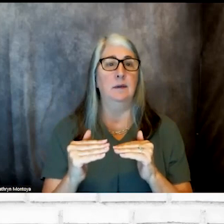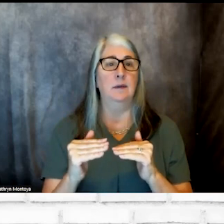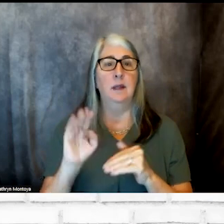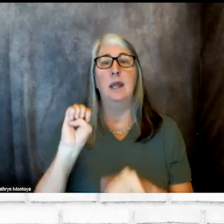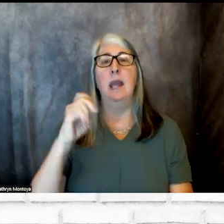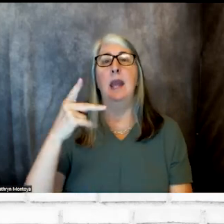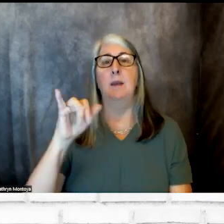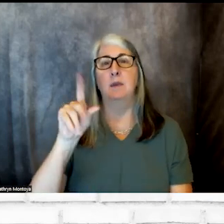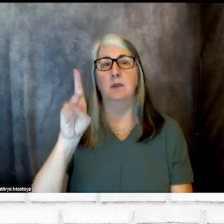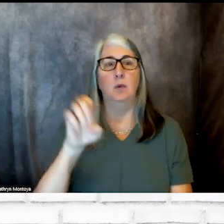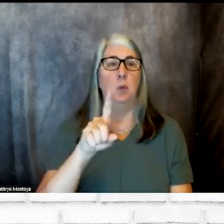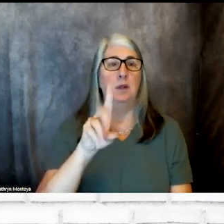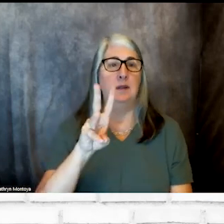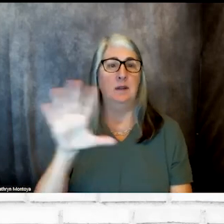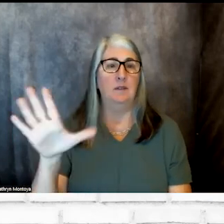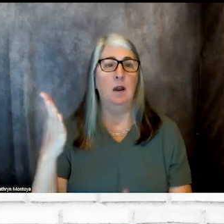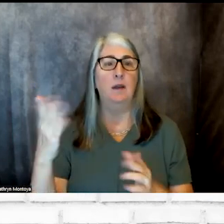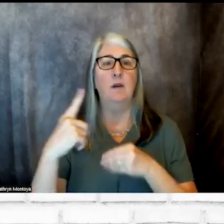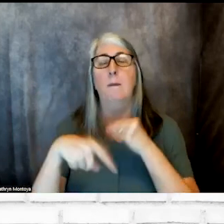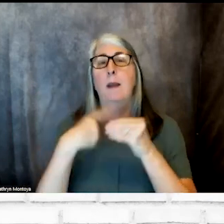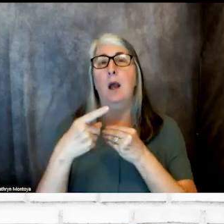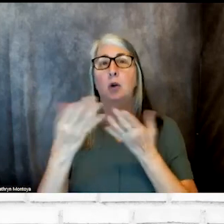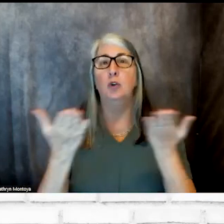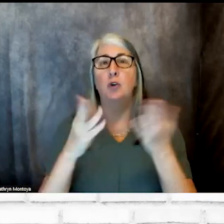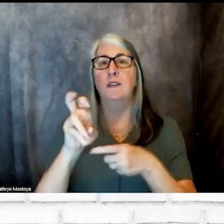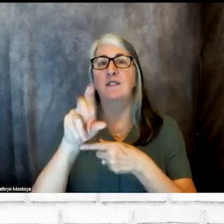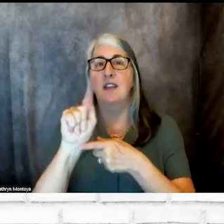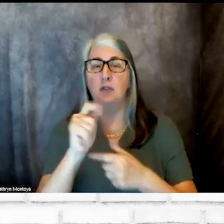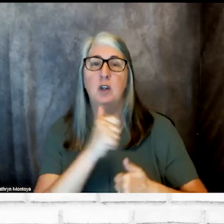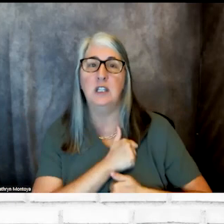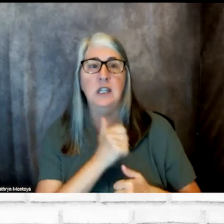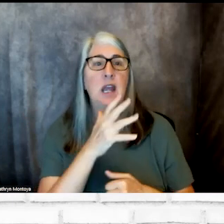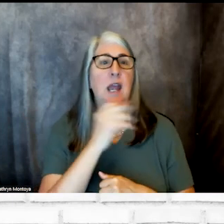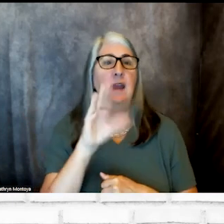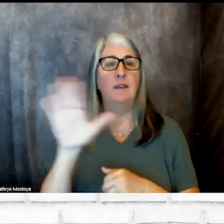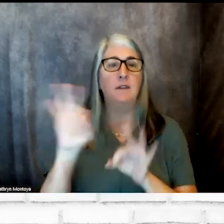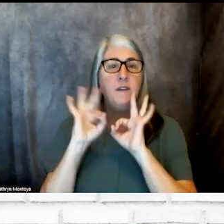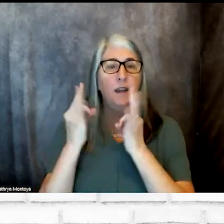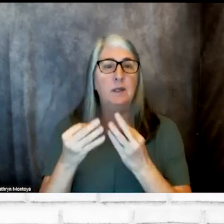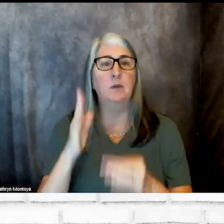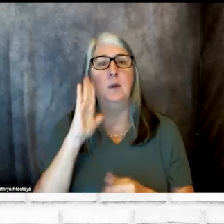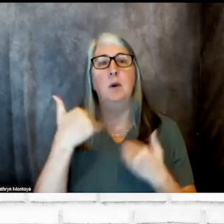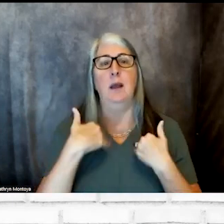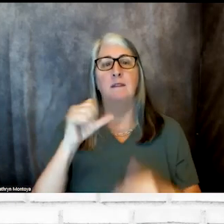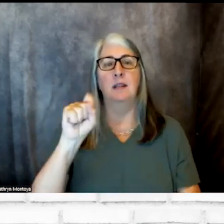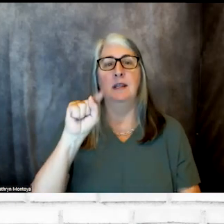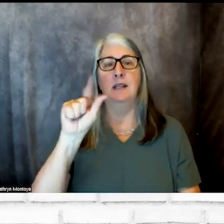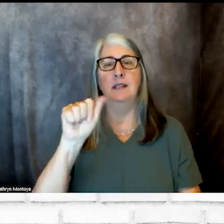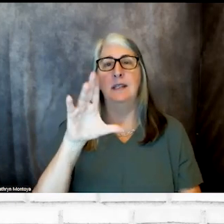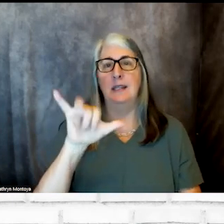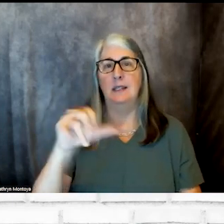SERVICE MEMBERS AND THEIR FAMILIES. COMING IN TWO WEEKS WILL BE THE EVOLUTION